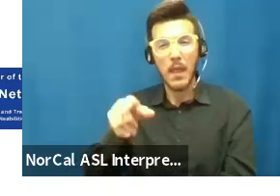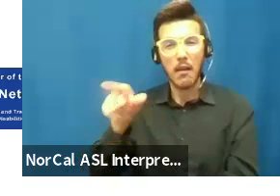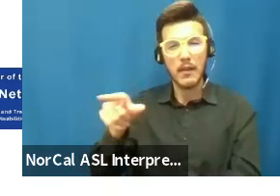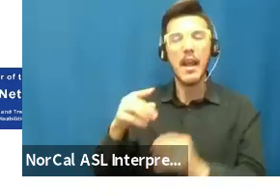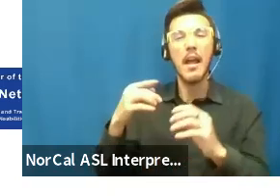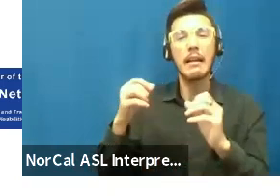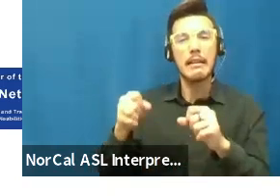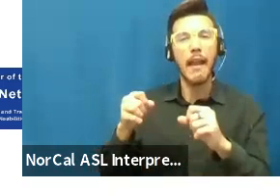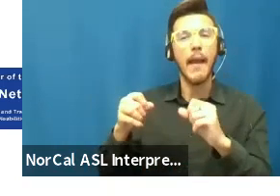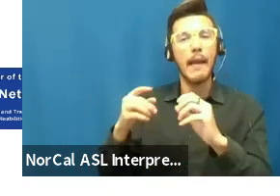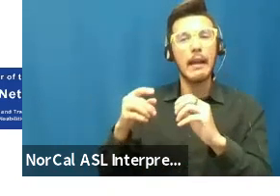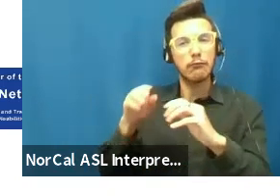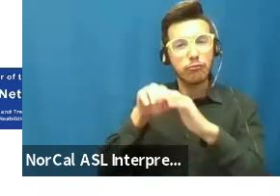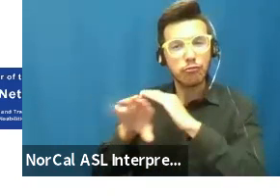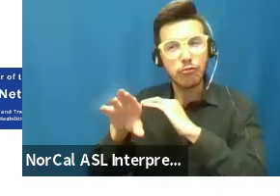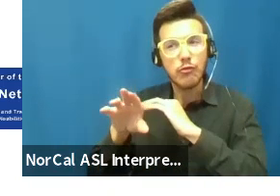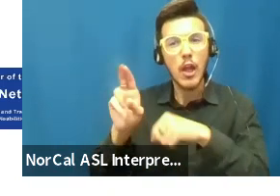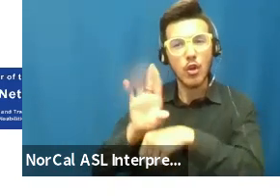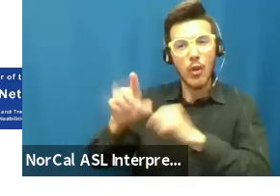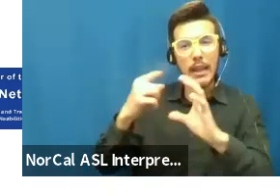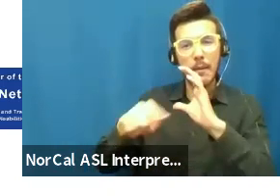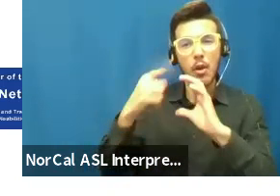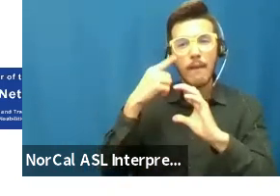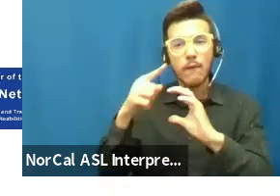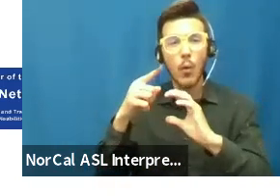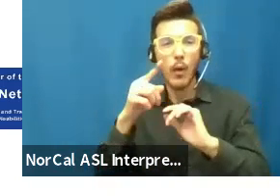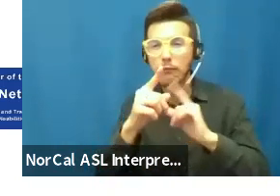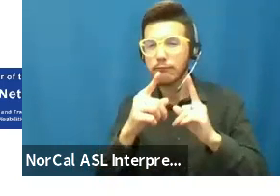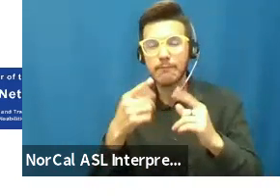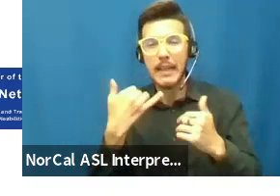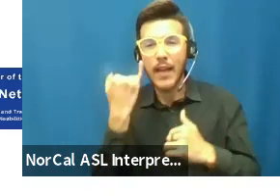If you experience technical difficulties during the webinar, you can send a private